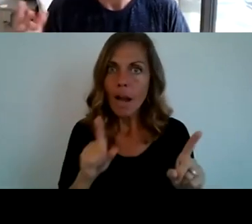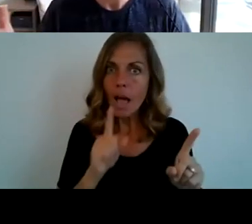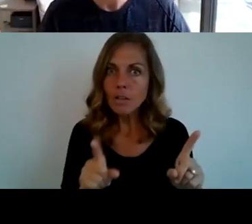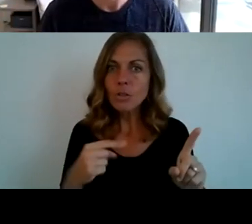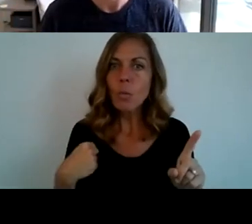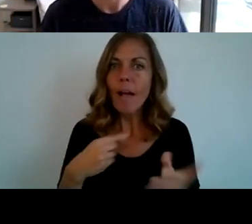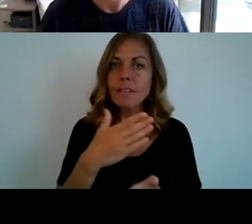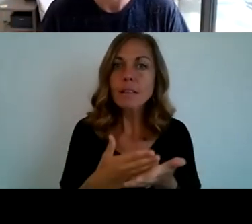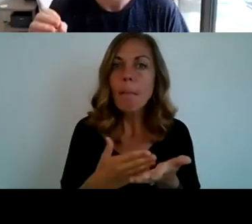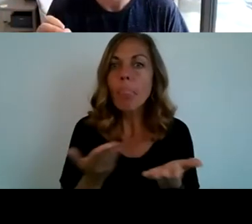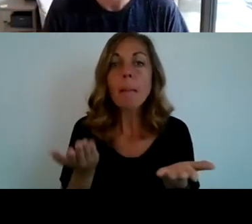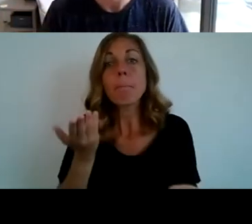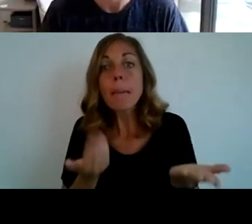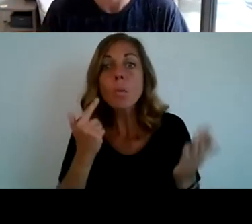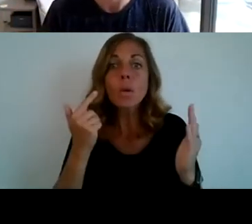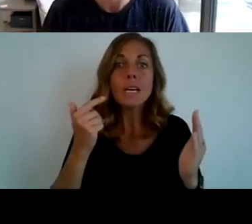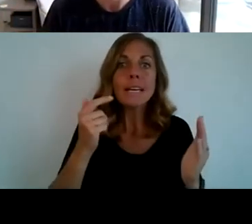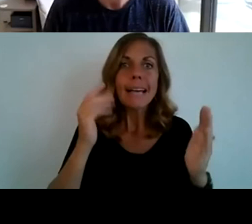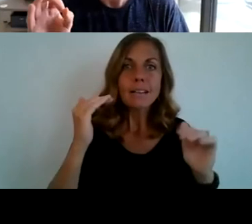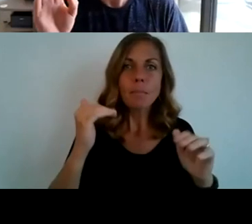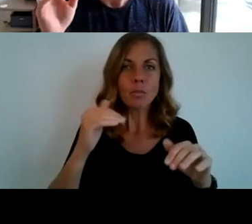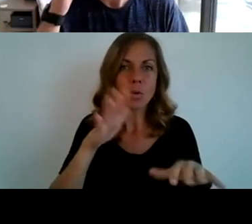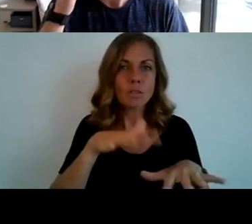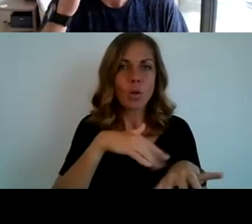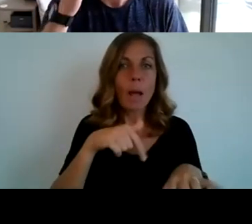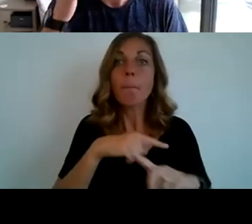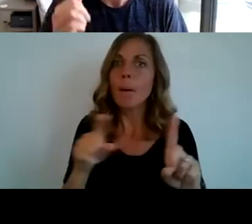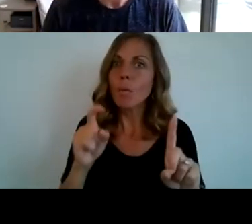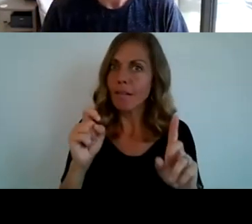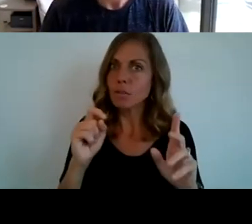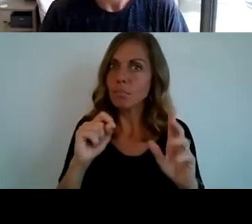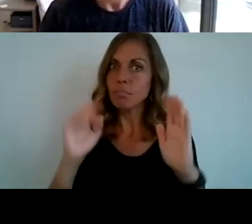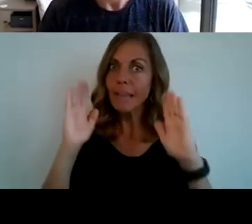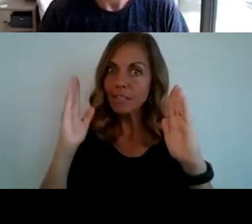maybe not. But we want to be super conscious of that. That potential outcome. The other